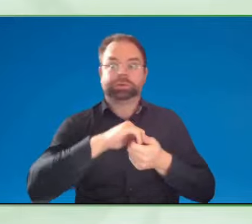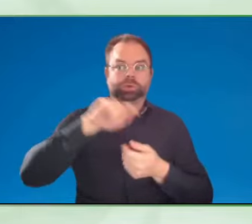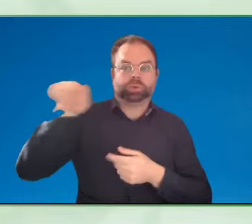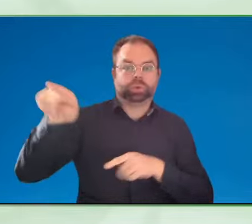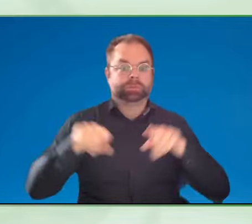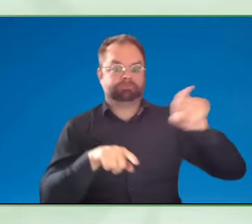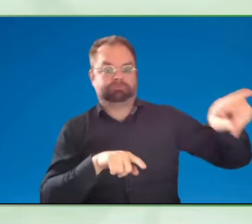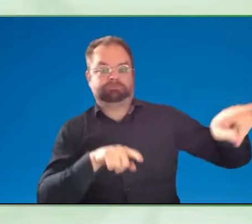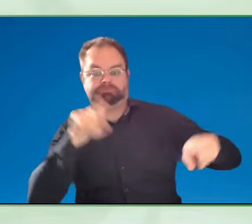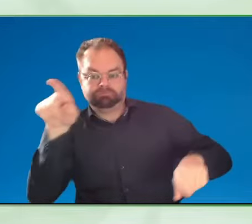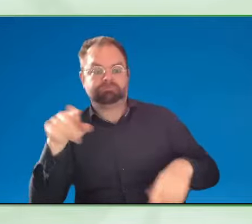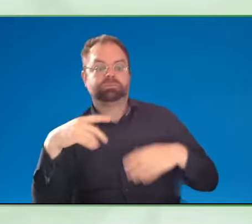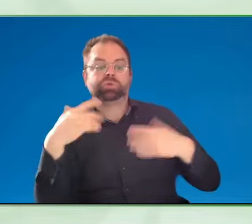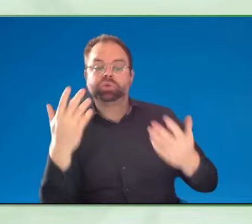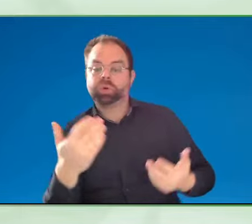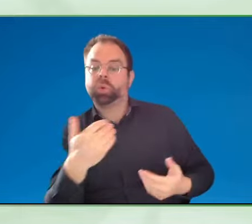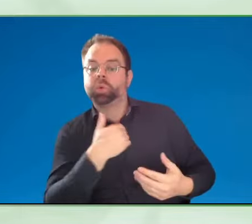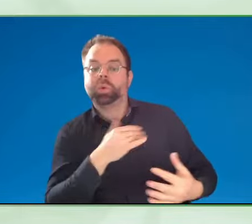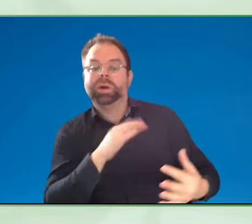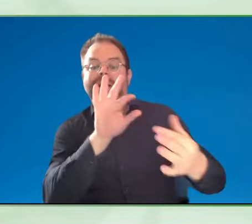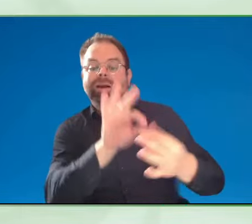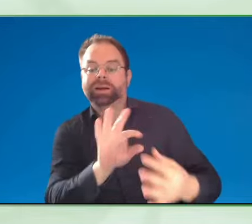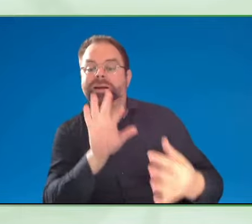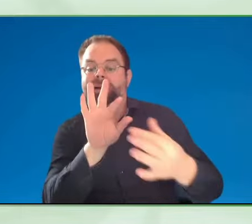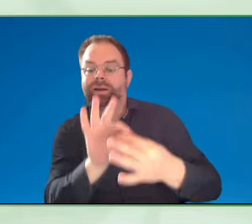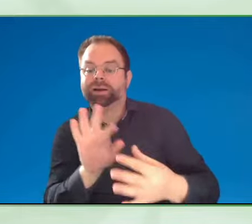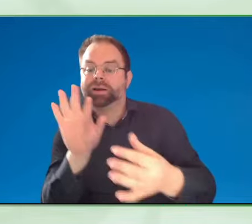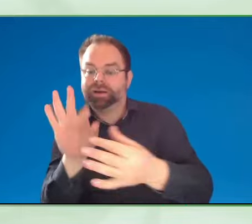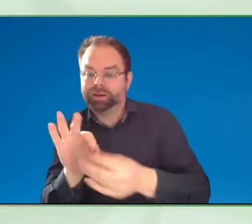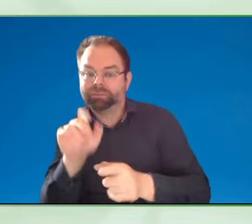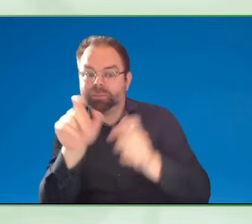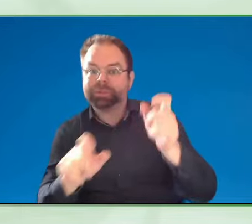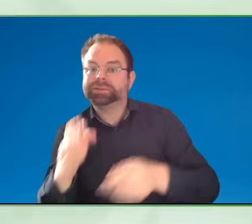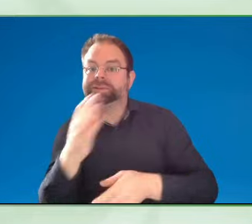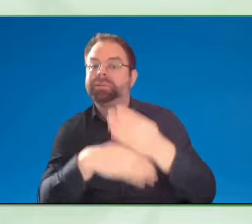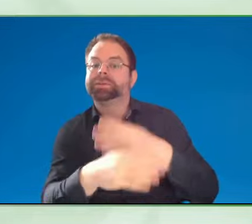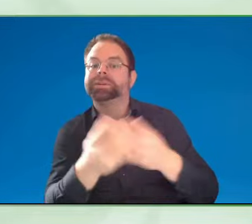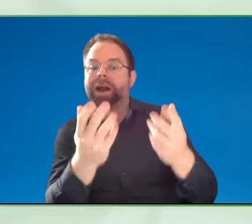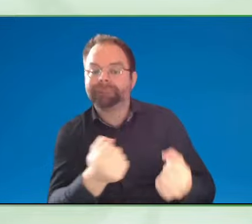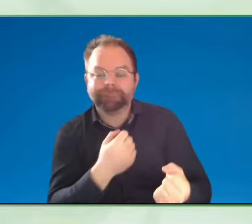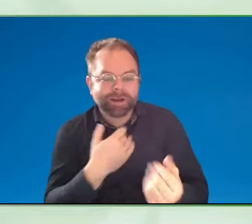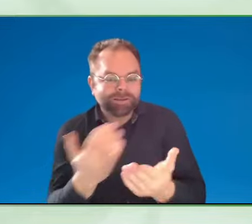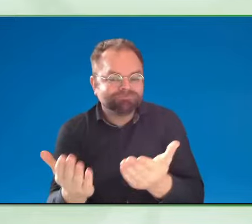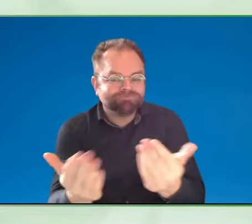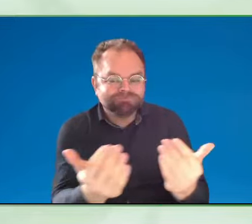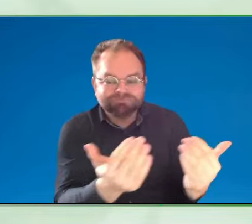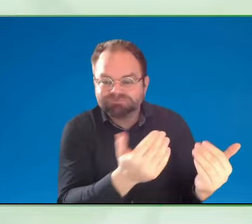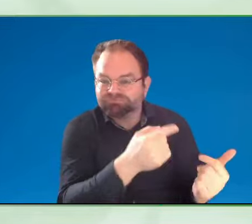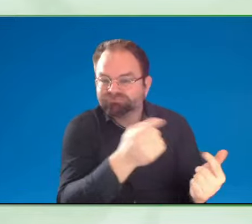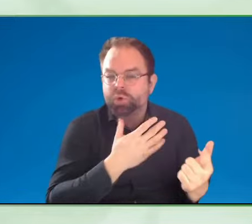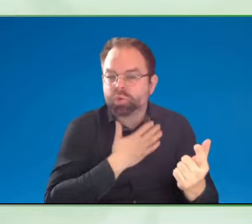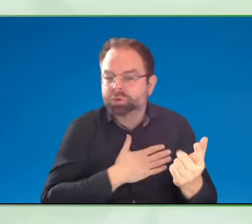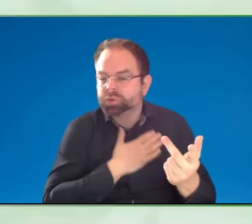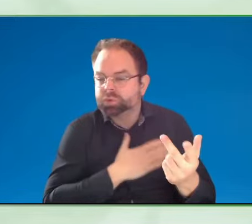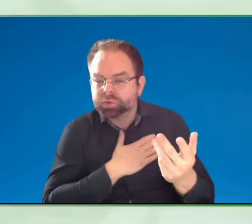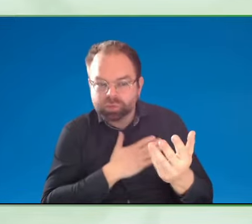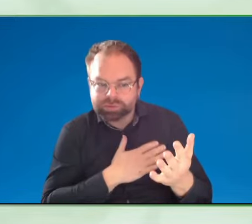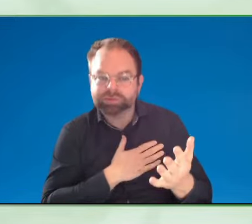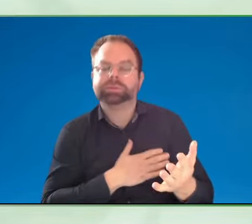Could you talk a little bit about that? What has been working with the community like?